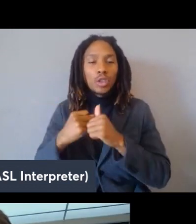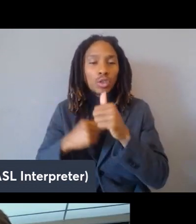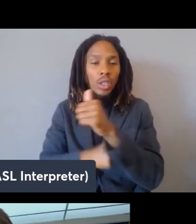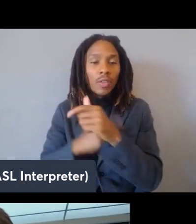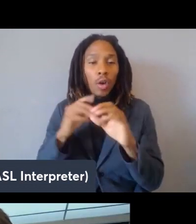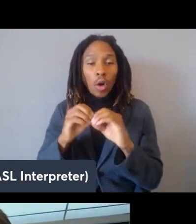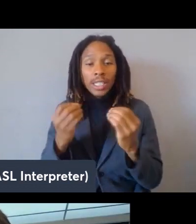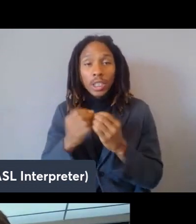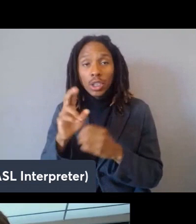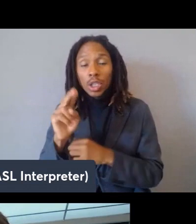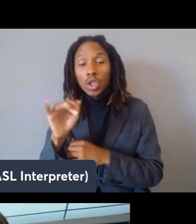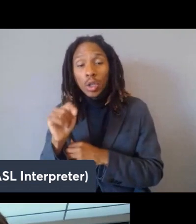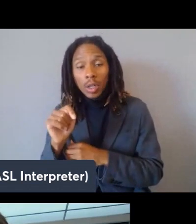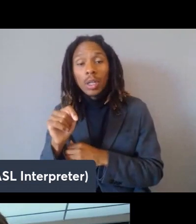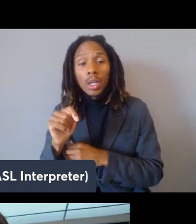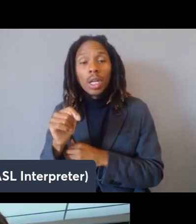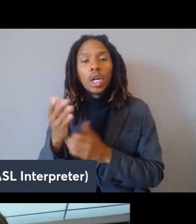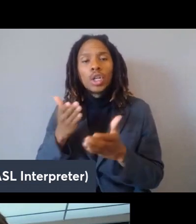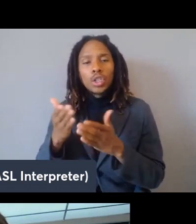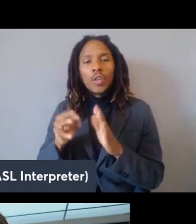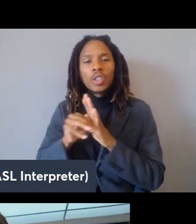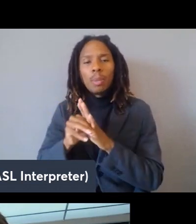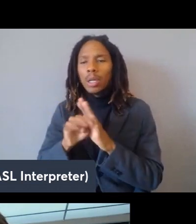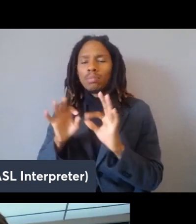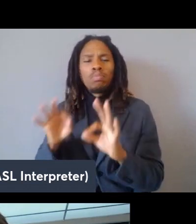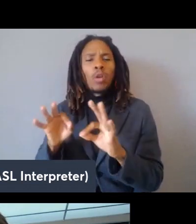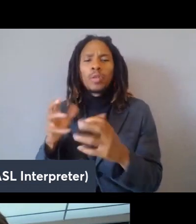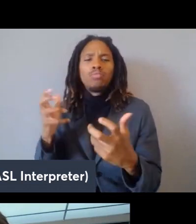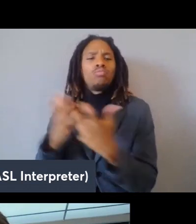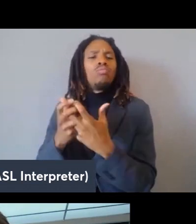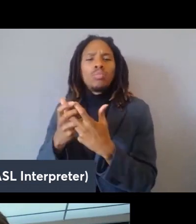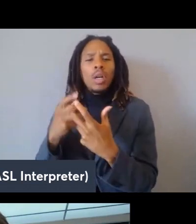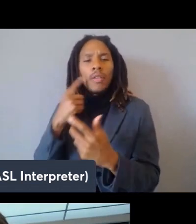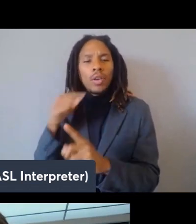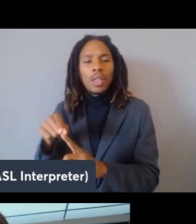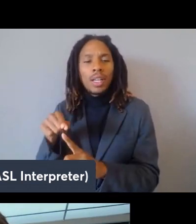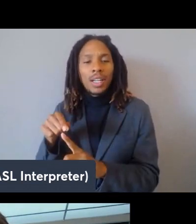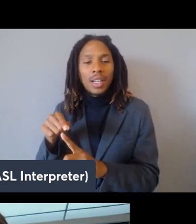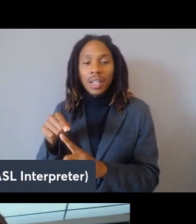the service model plays a very critical role in that. So if I really had to simplify this,